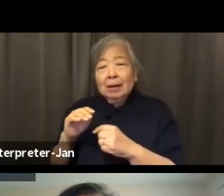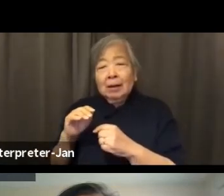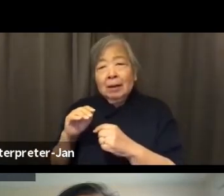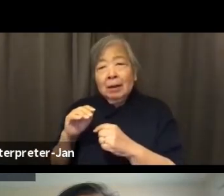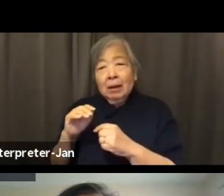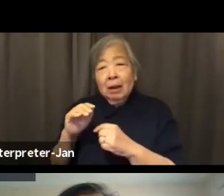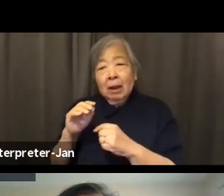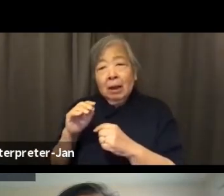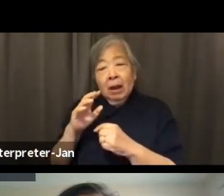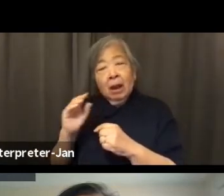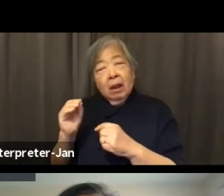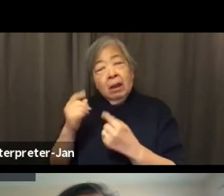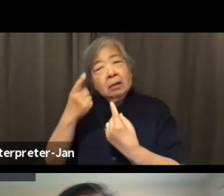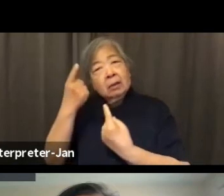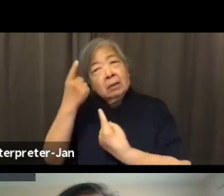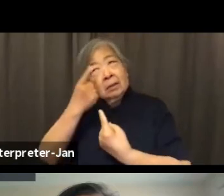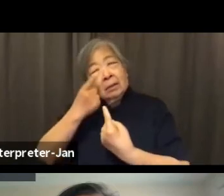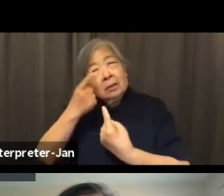And consider live captioning.